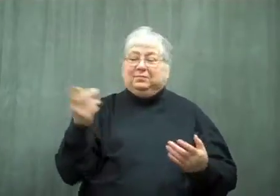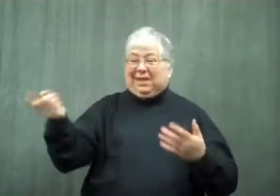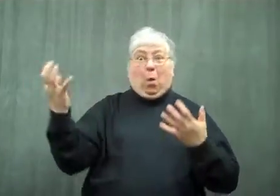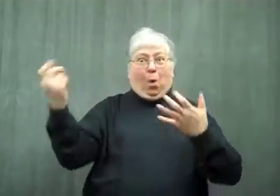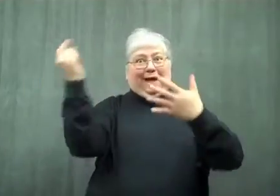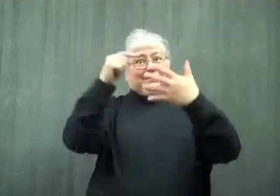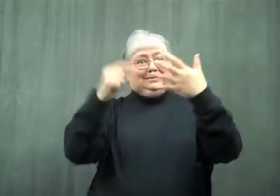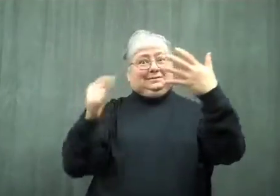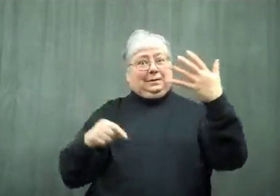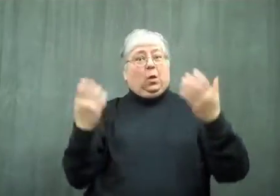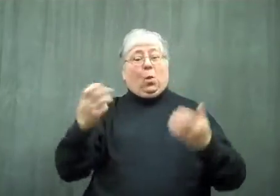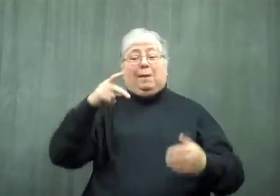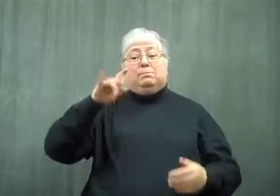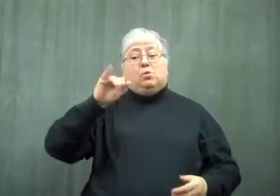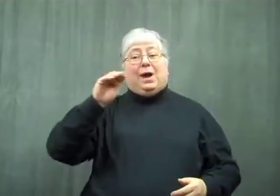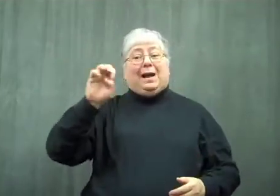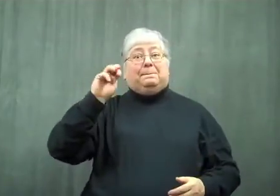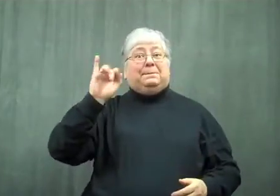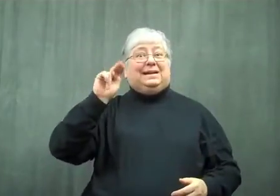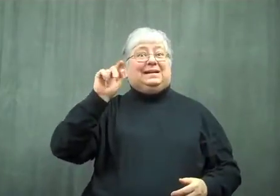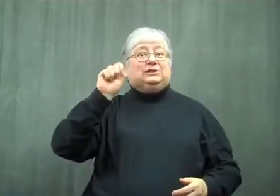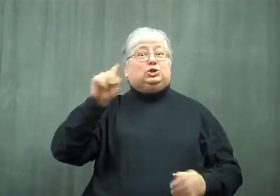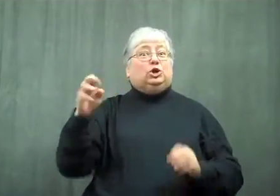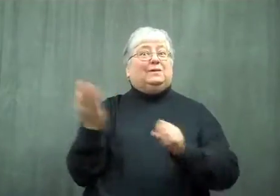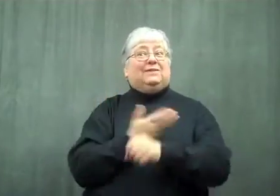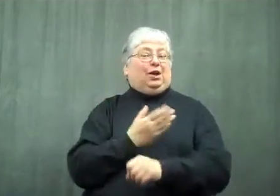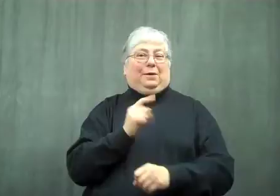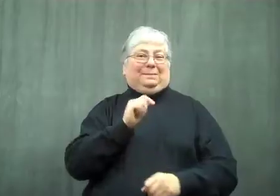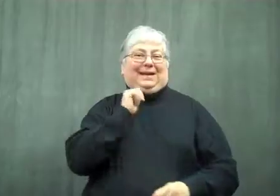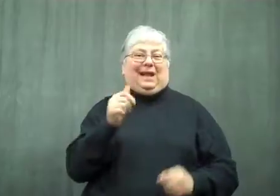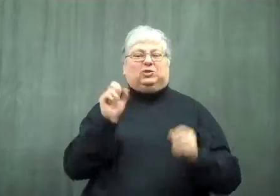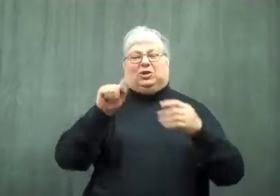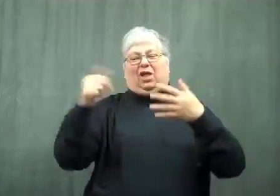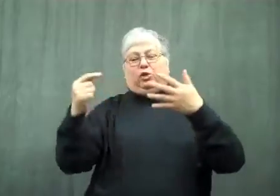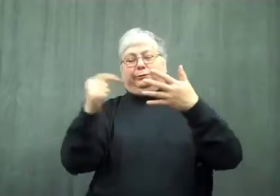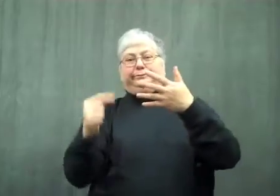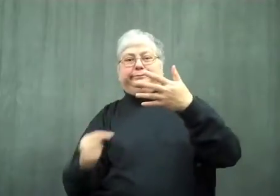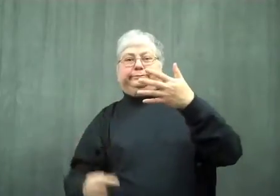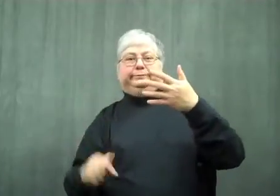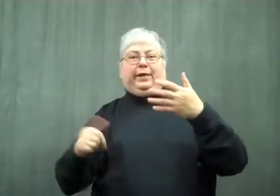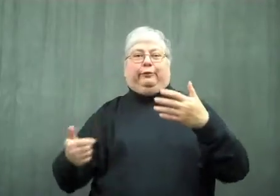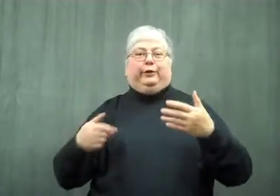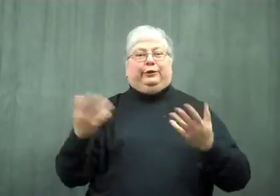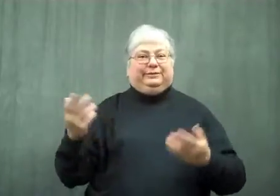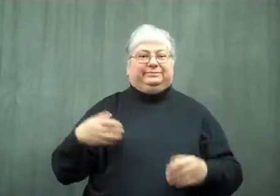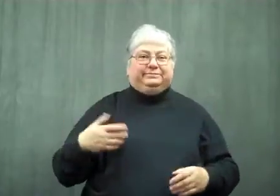The protesters had wanted, among other things, that the prime minister be fired. But he wasn't, just some lesser ministers.